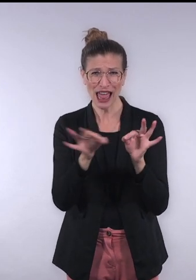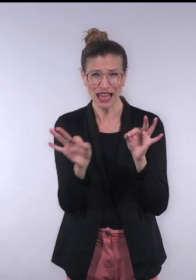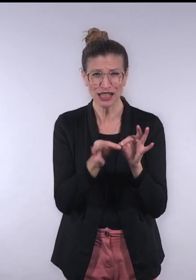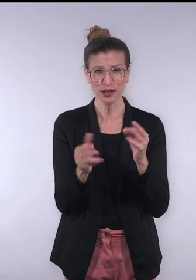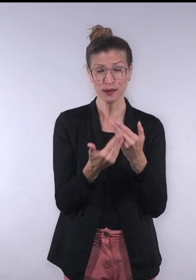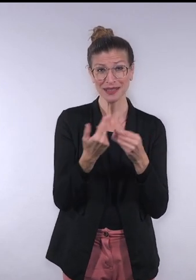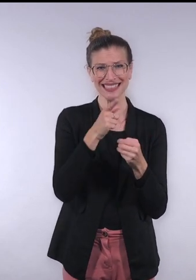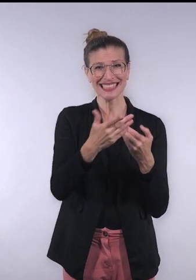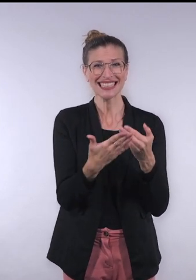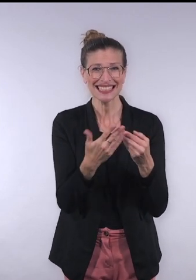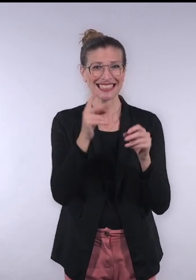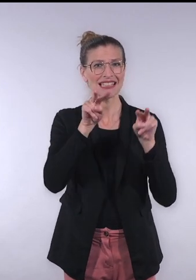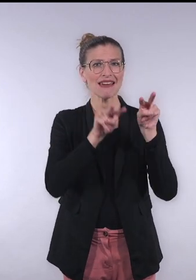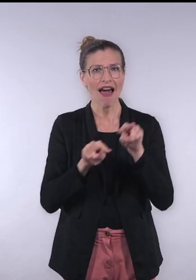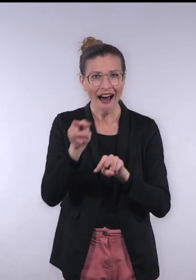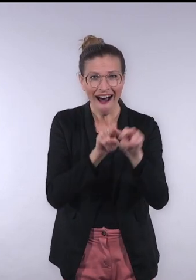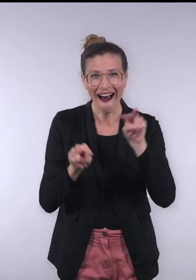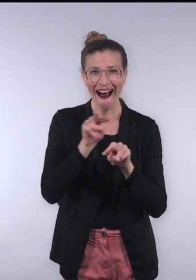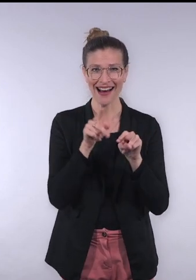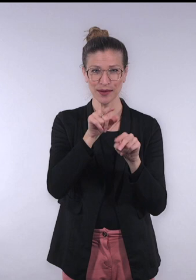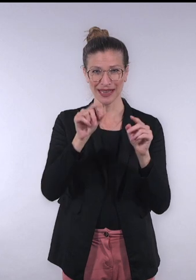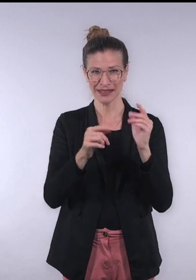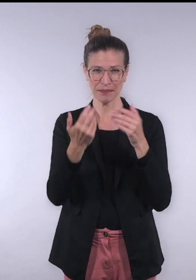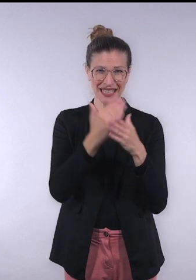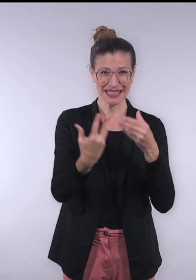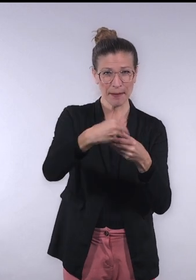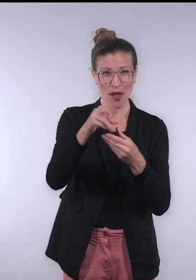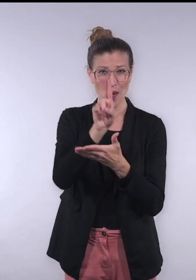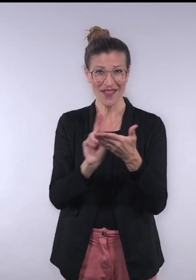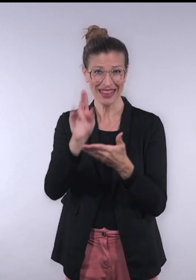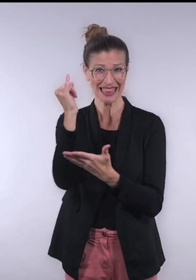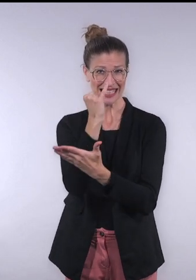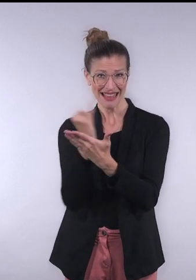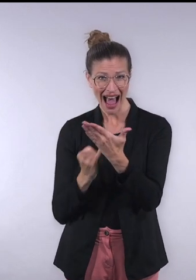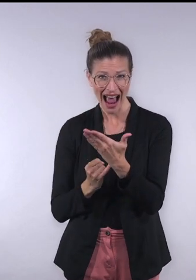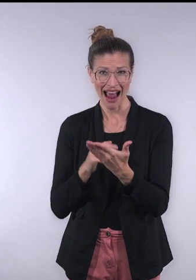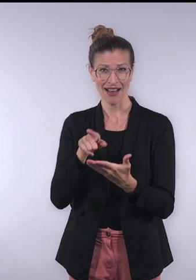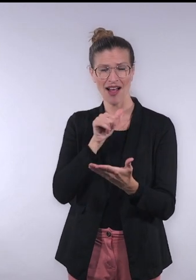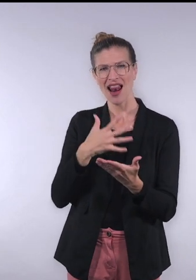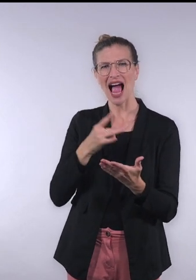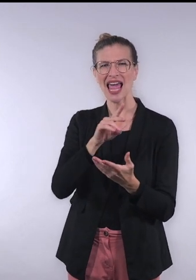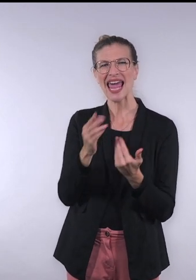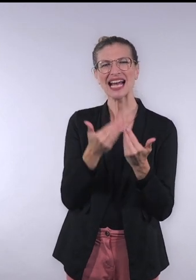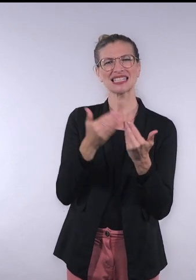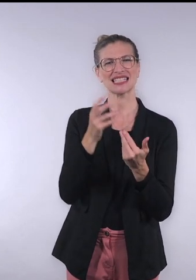Access Easy English does this using Easy English which incorporates principles of universal design and unlike Easy Read